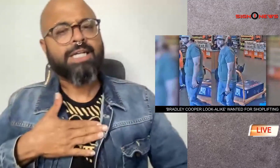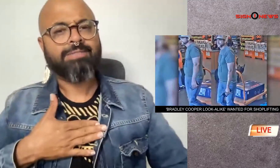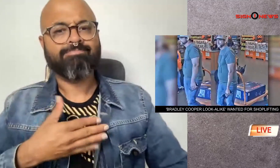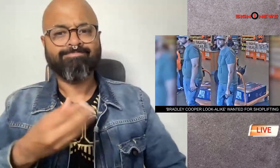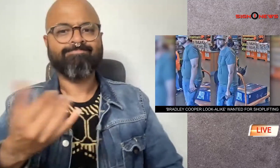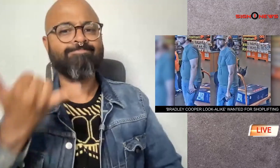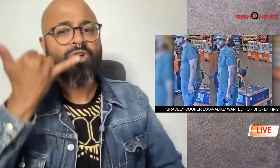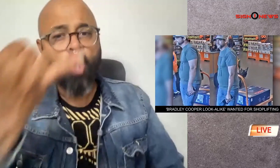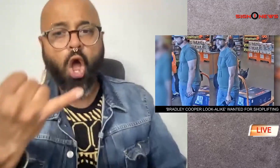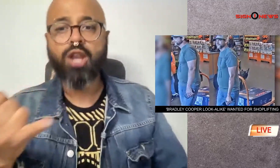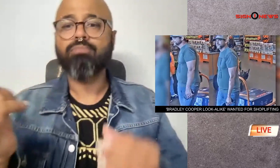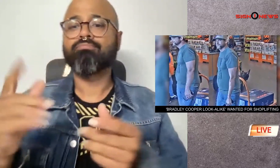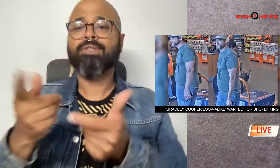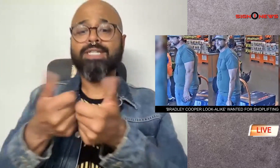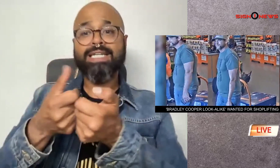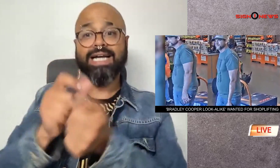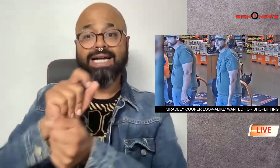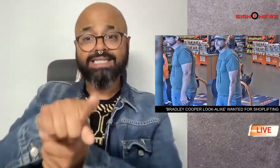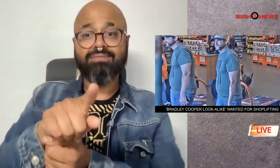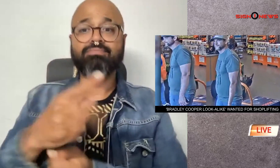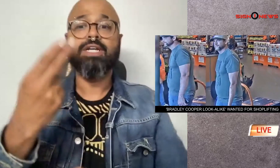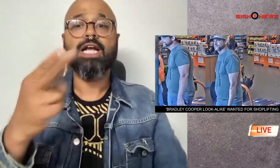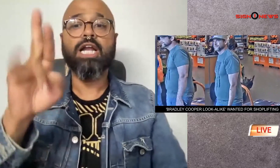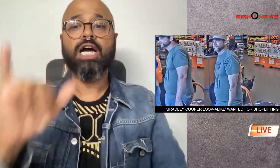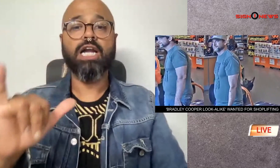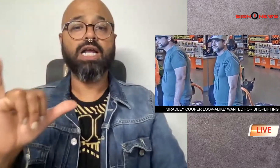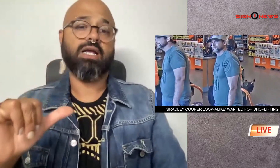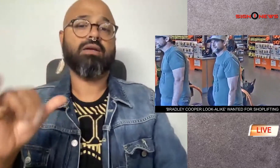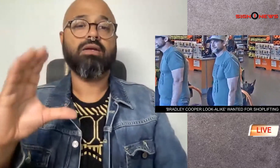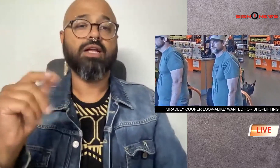anyone with information is asked to call or text the